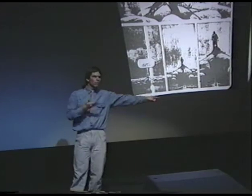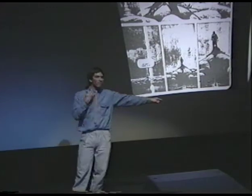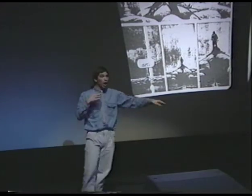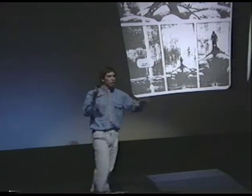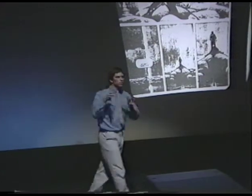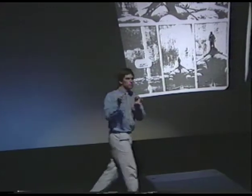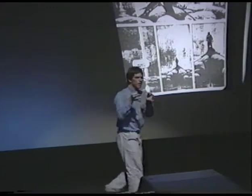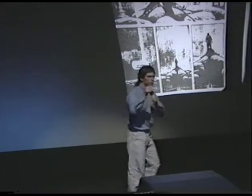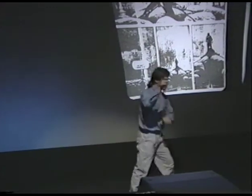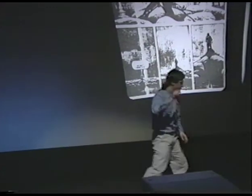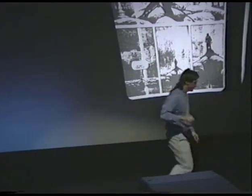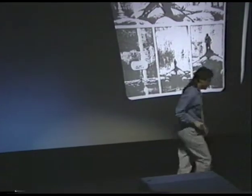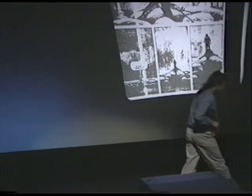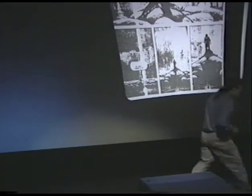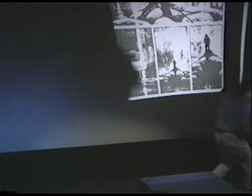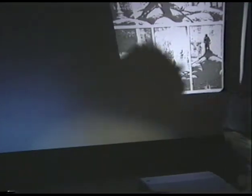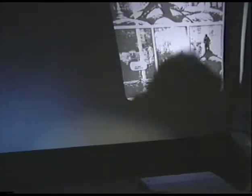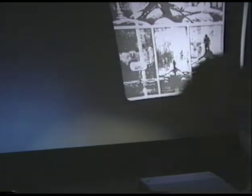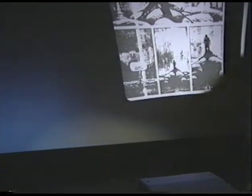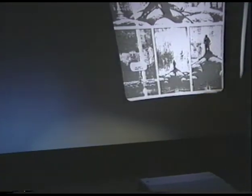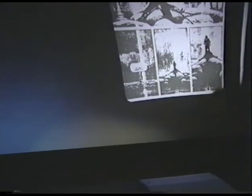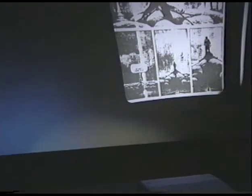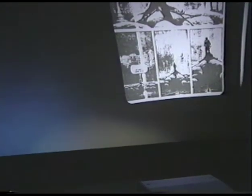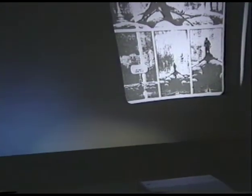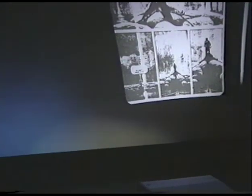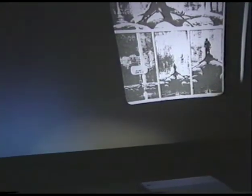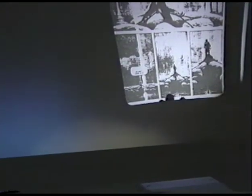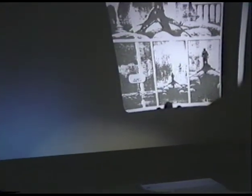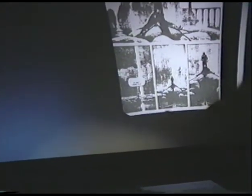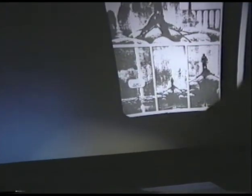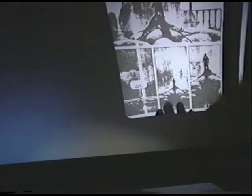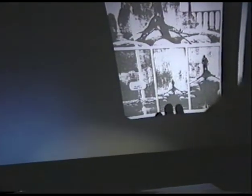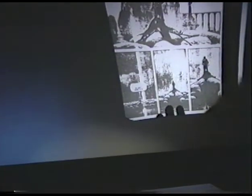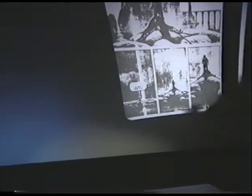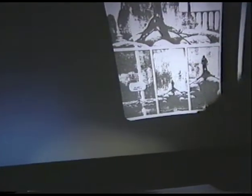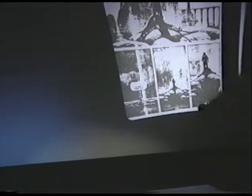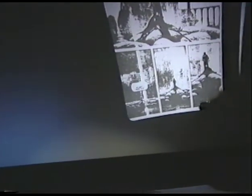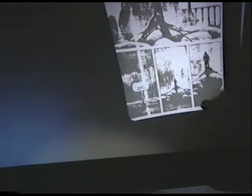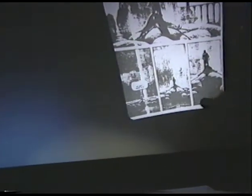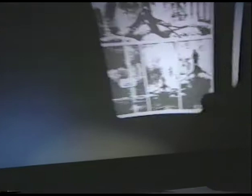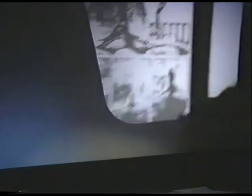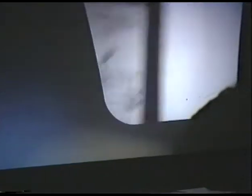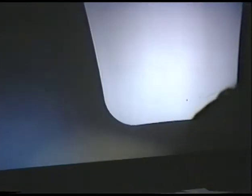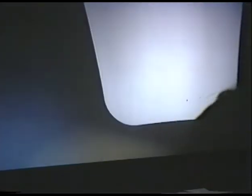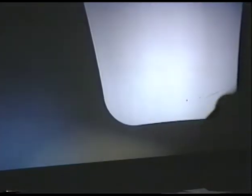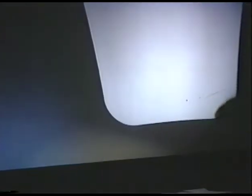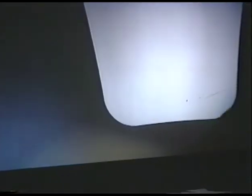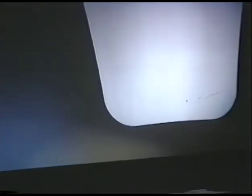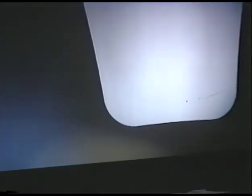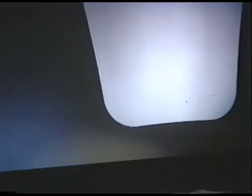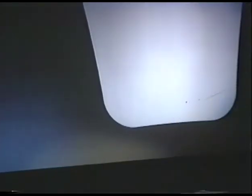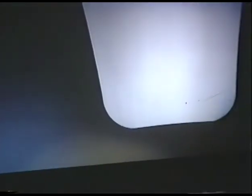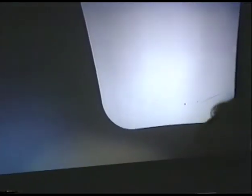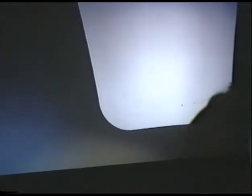I think I might have one more demonstration here before I show it.